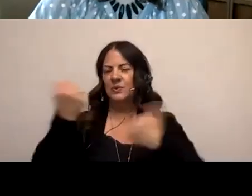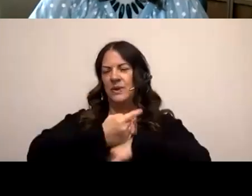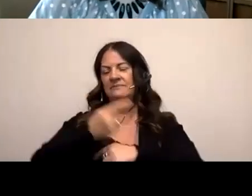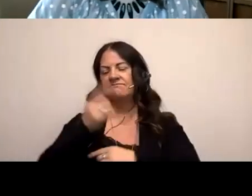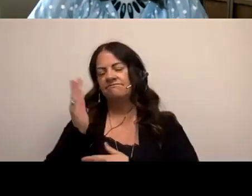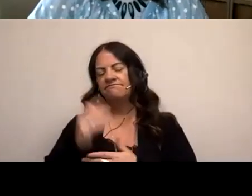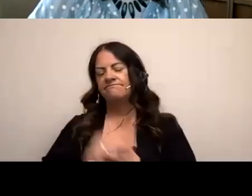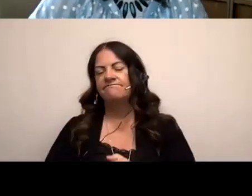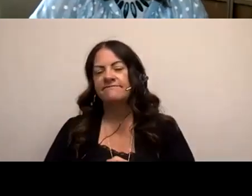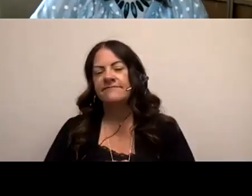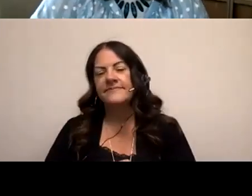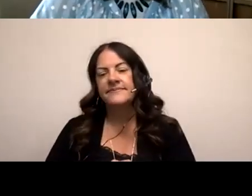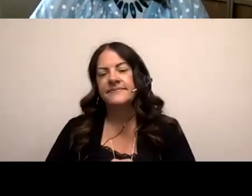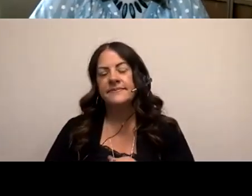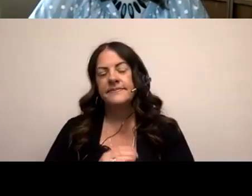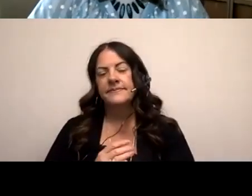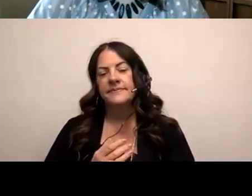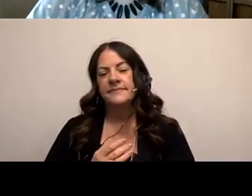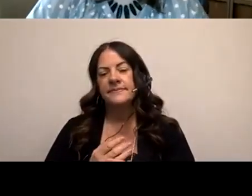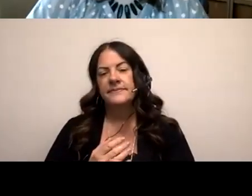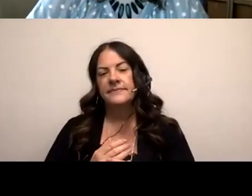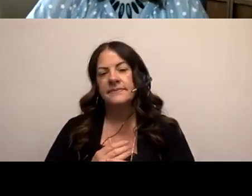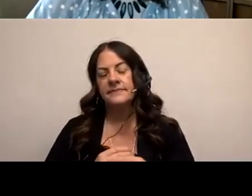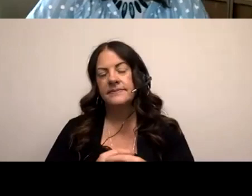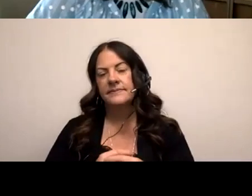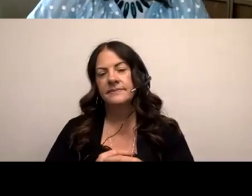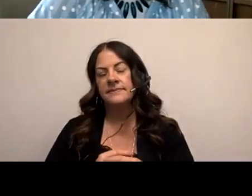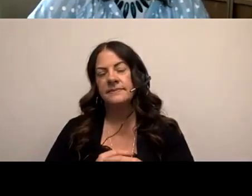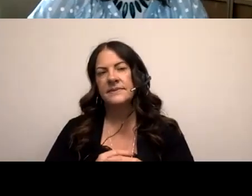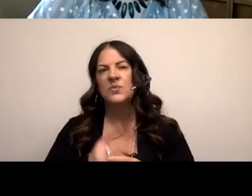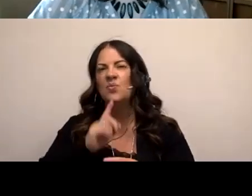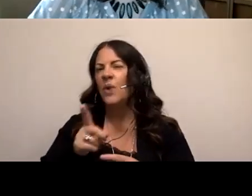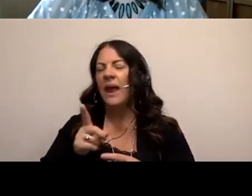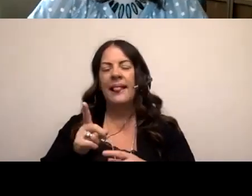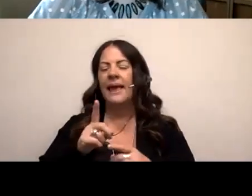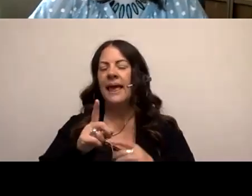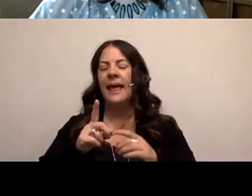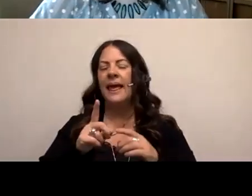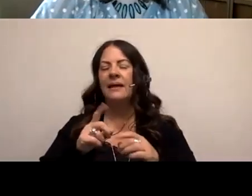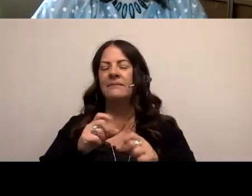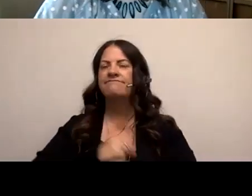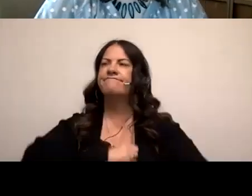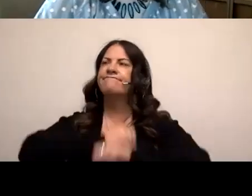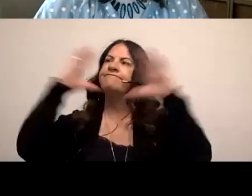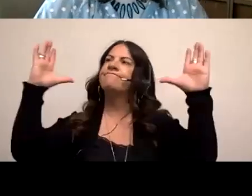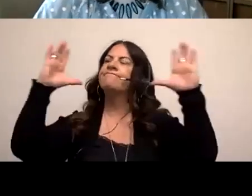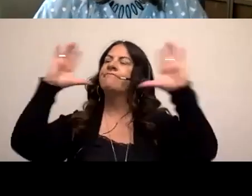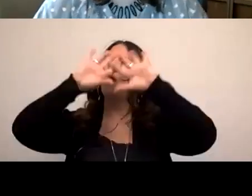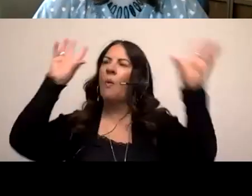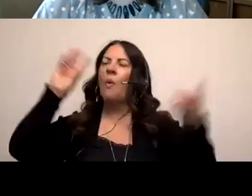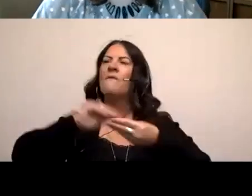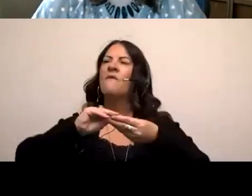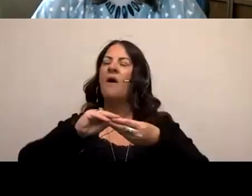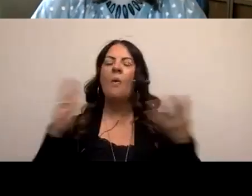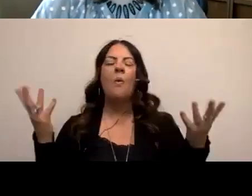SO KIND OF THE OVER ALL CONCEPT OF TODAY'S PRESENTATION YOU HAVE THE POWER TO MOLD YOUR